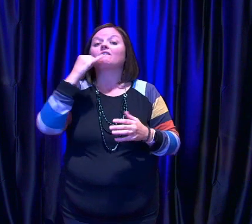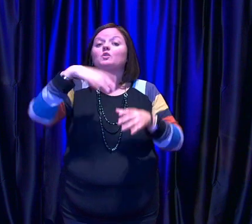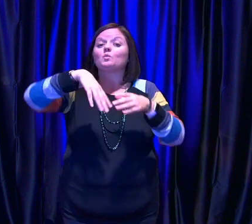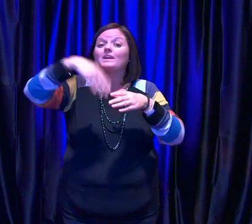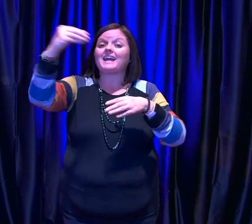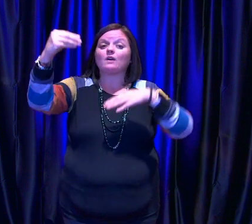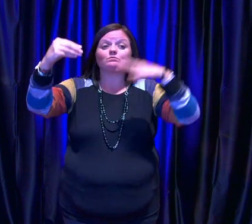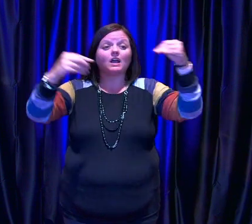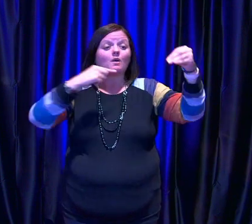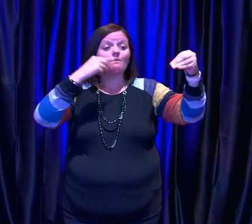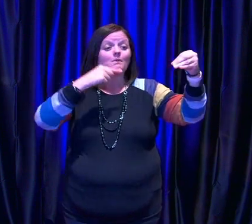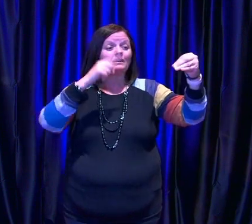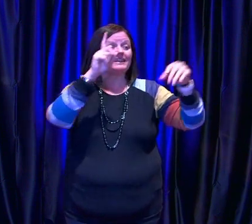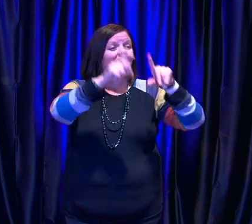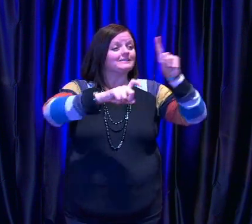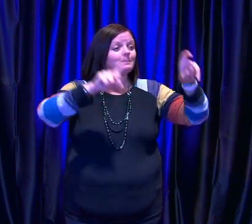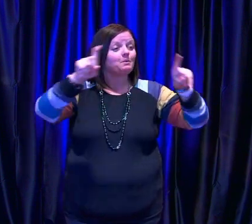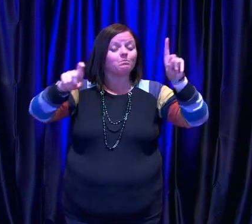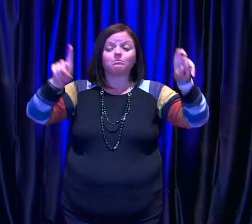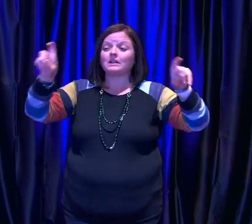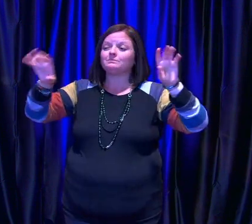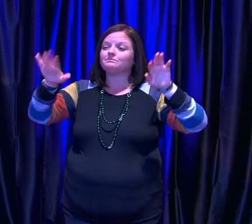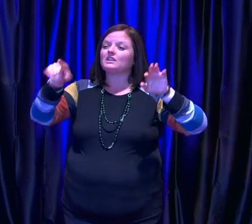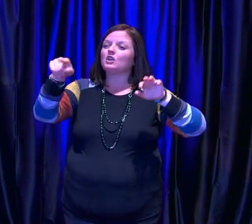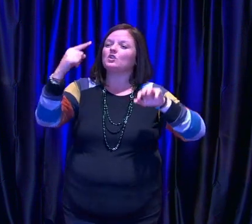and begin to ask people what do you think about the